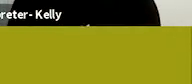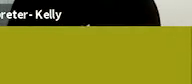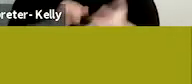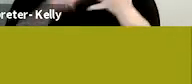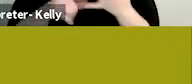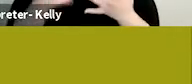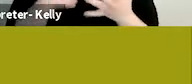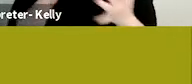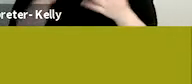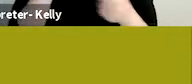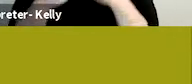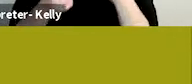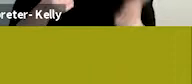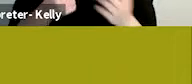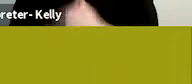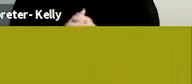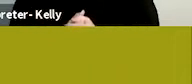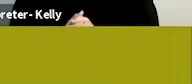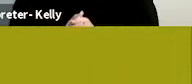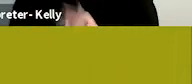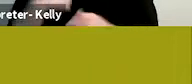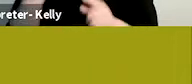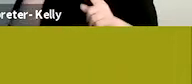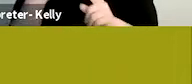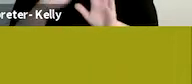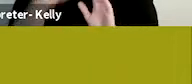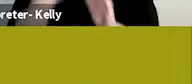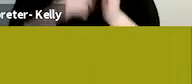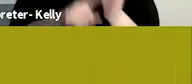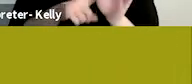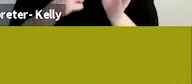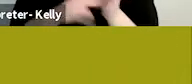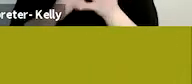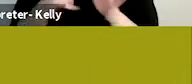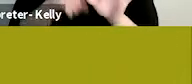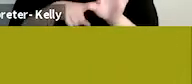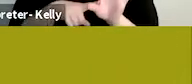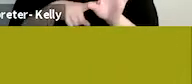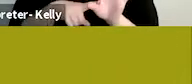down there. I’m going to very quickly touch on - DARLENE: Sorry, Lynsey. I just might encourage you not to be so quickly. LYNSEY: Sorry.